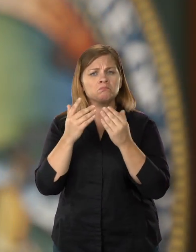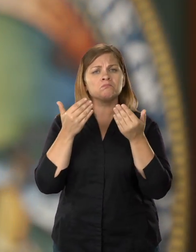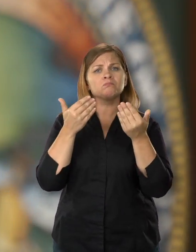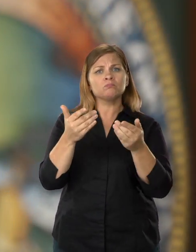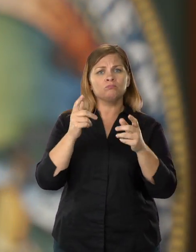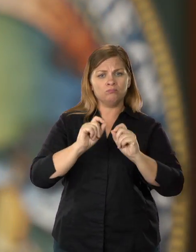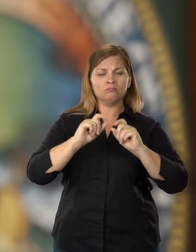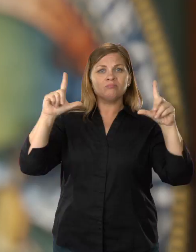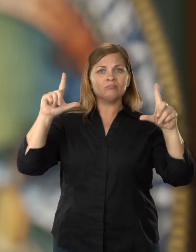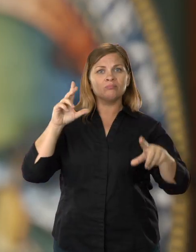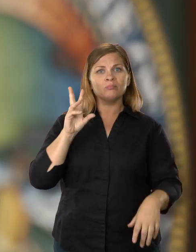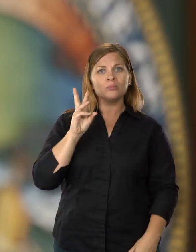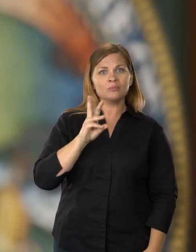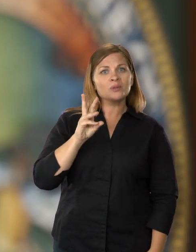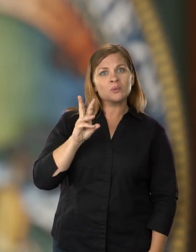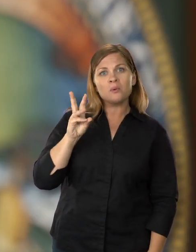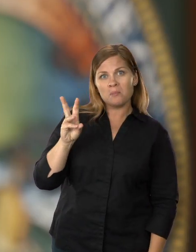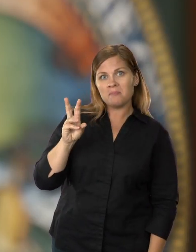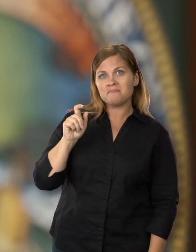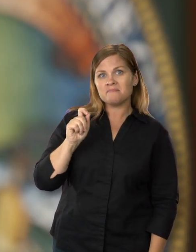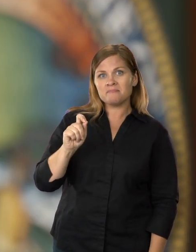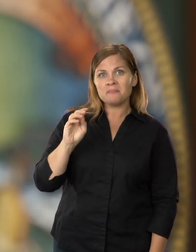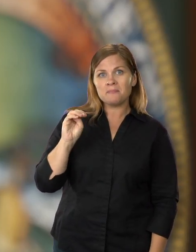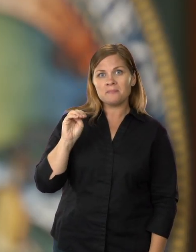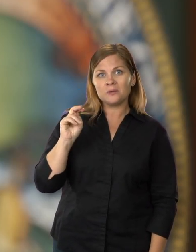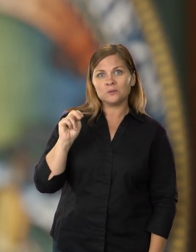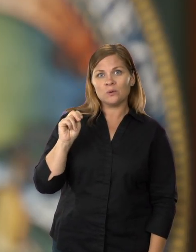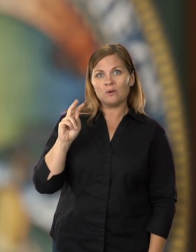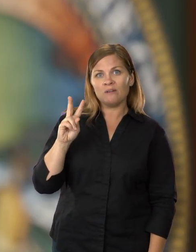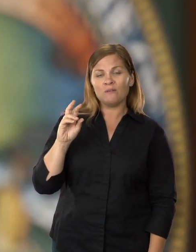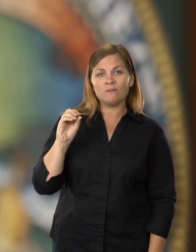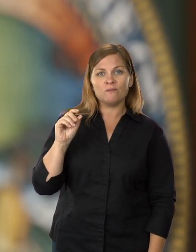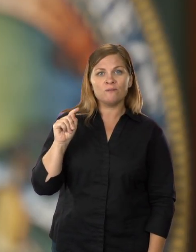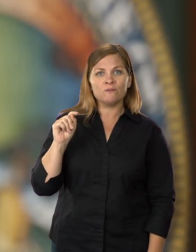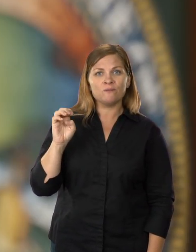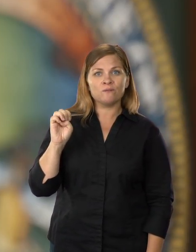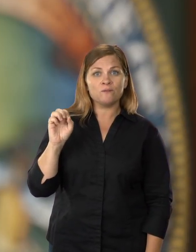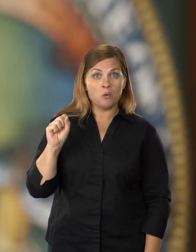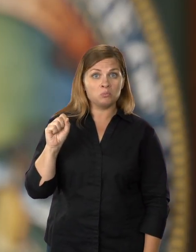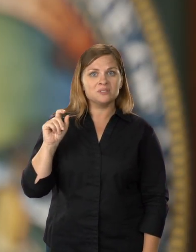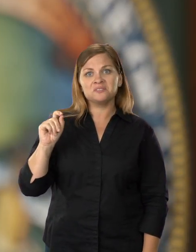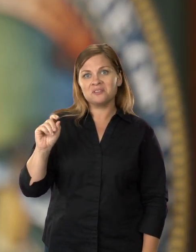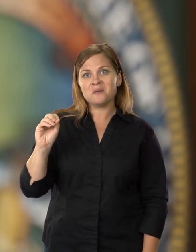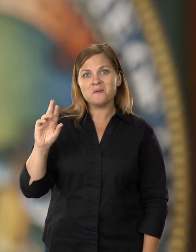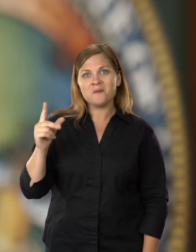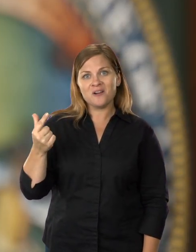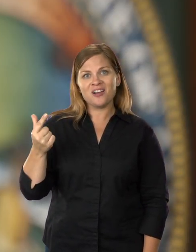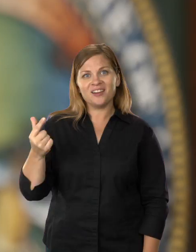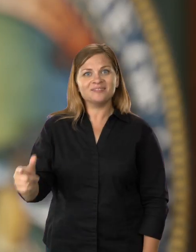For more information, go to www.mnvotes.org.